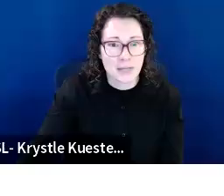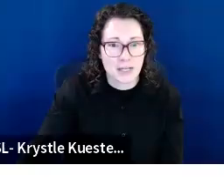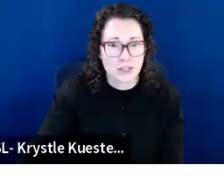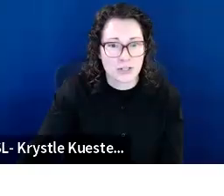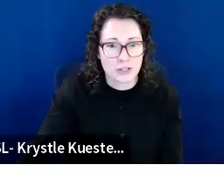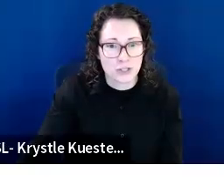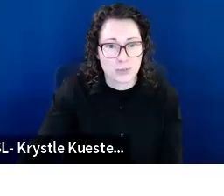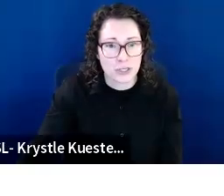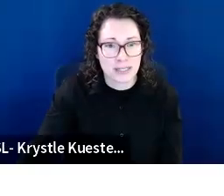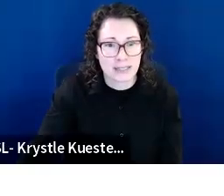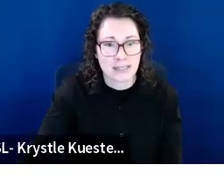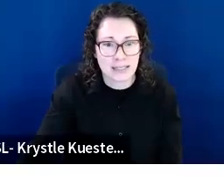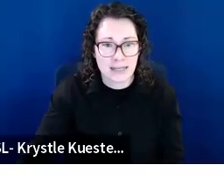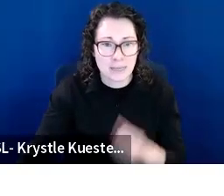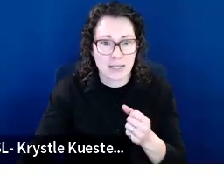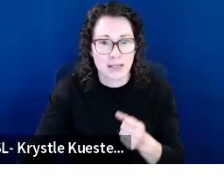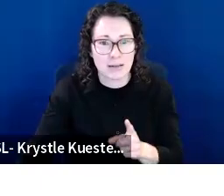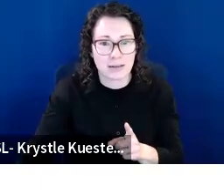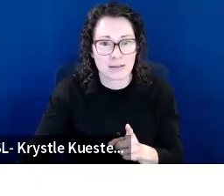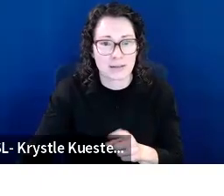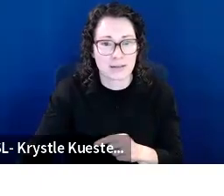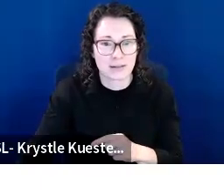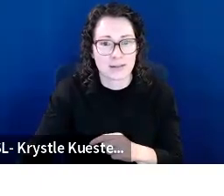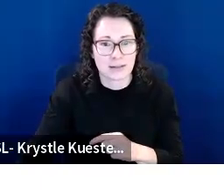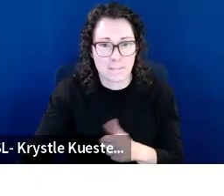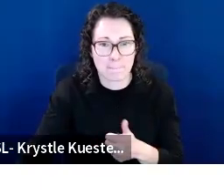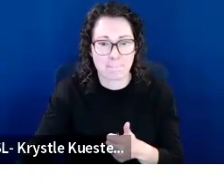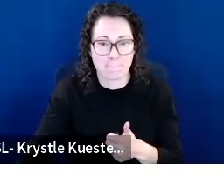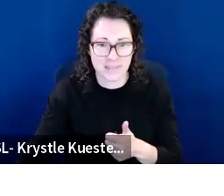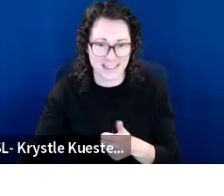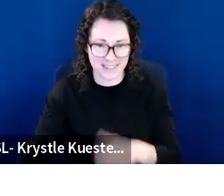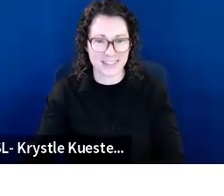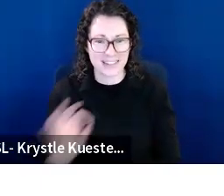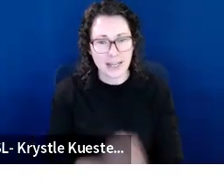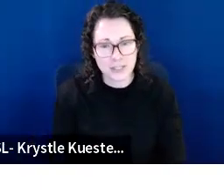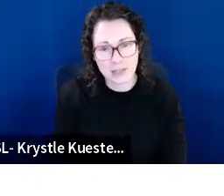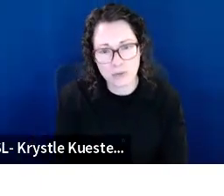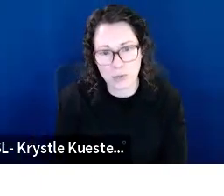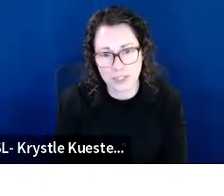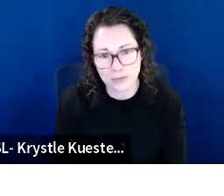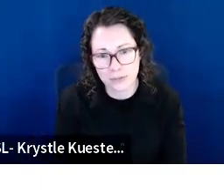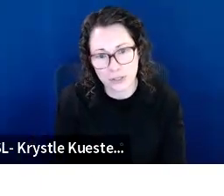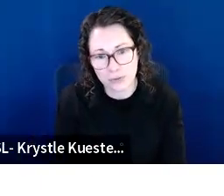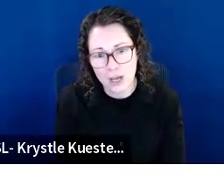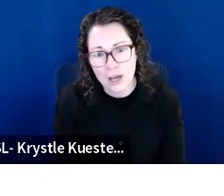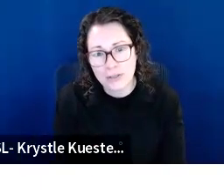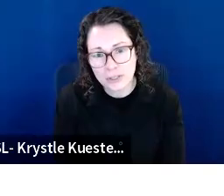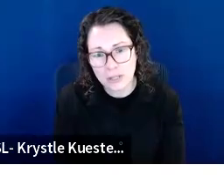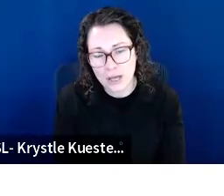I'm making sure the interpreter can see me. Yes. I just have a question for you. There's